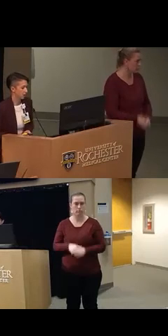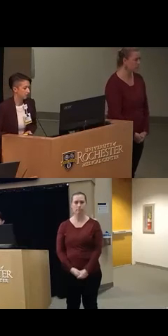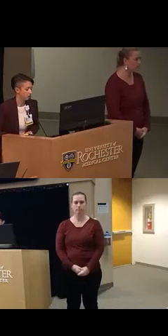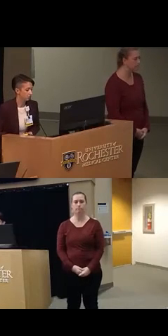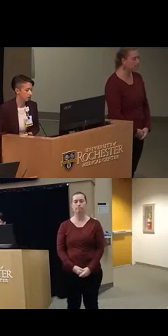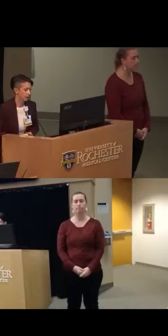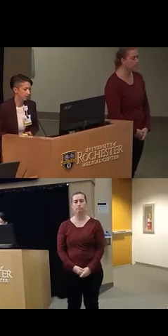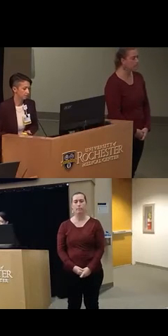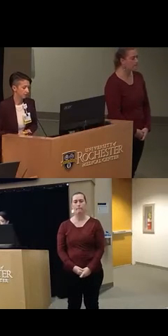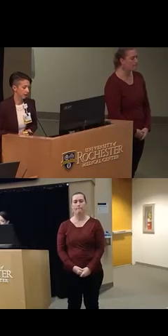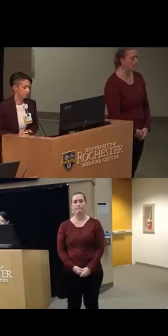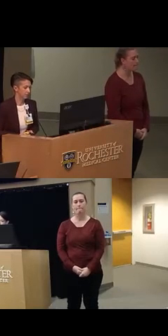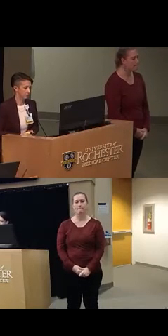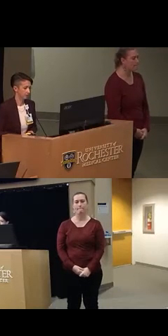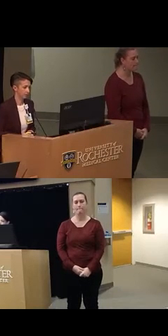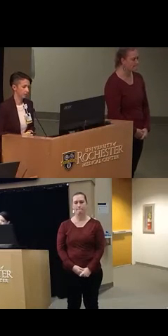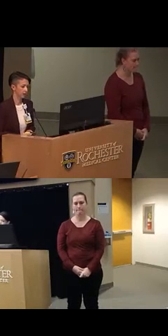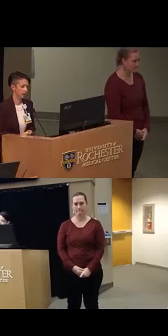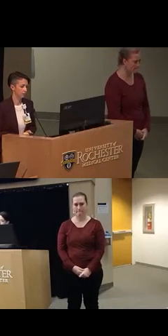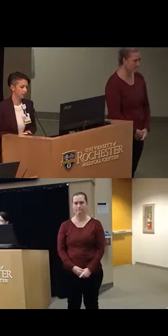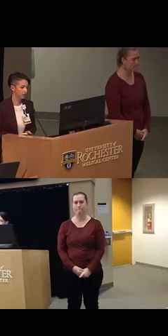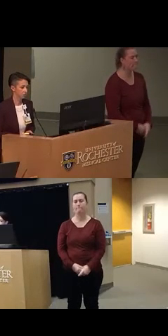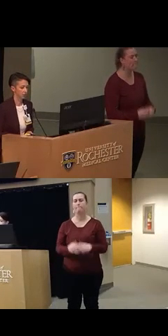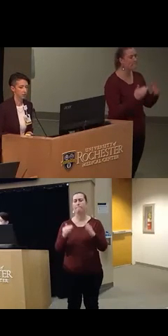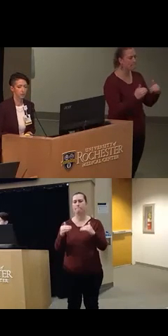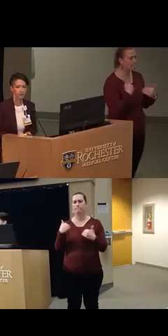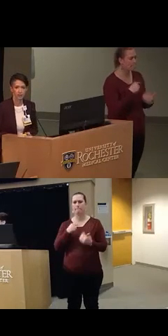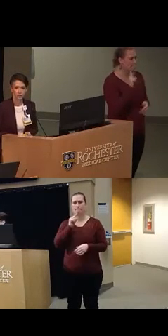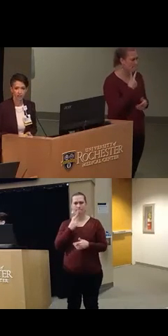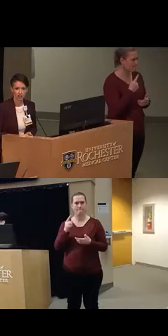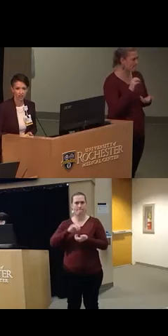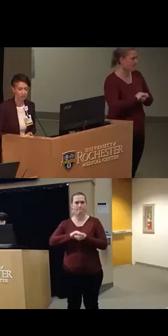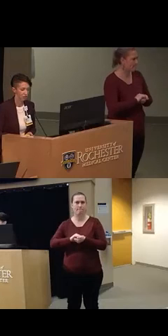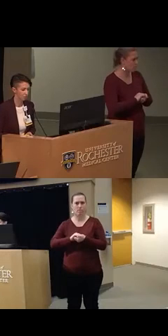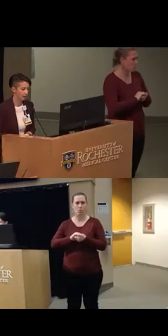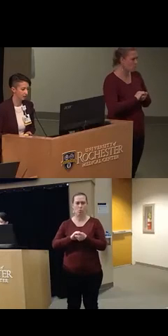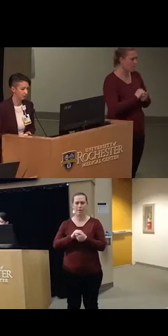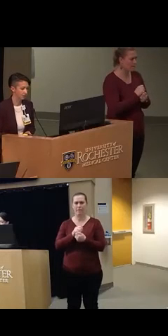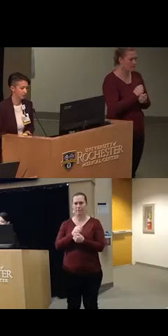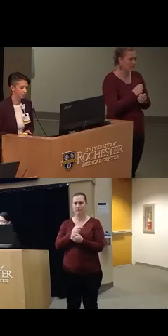we also have um significant collaboration with graduate medical education to provide support